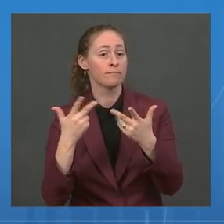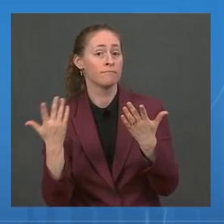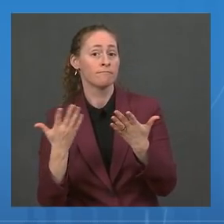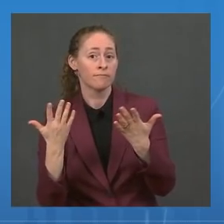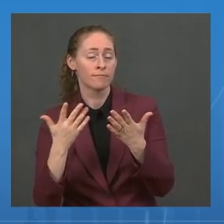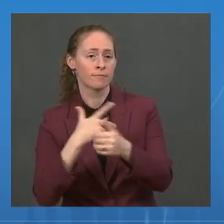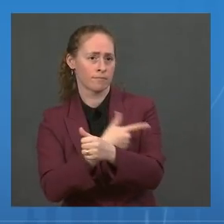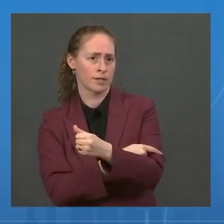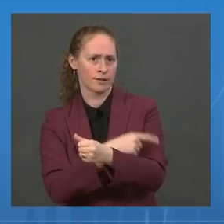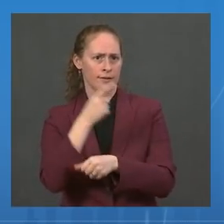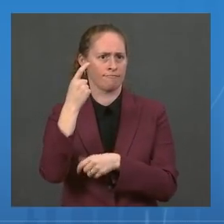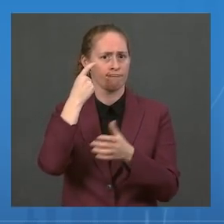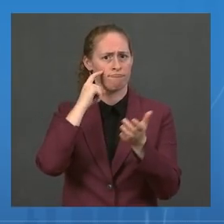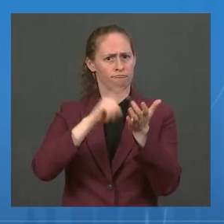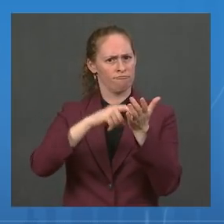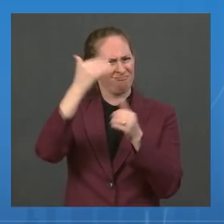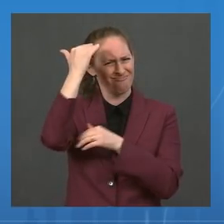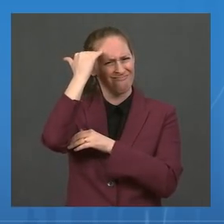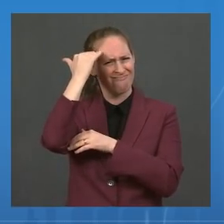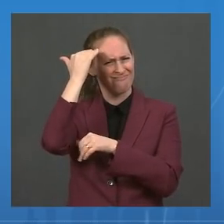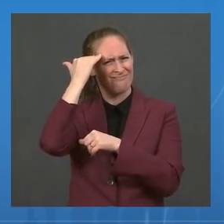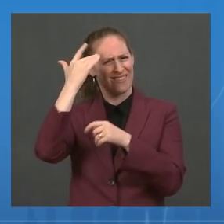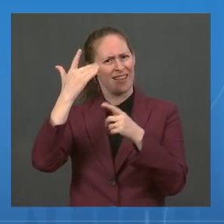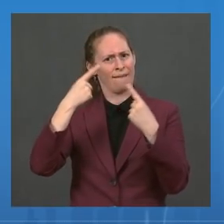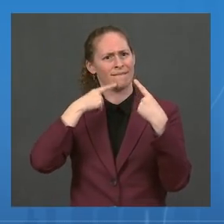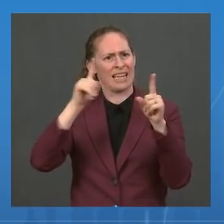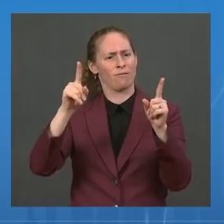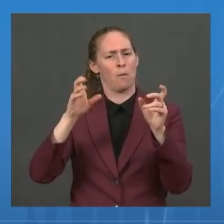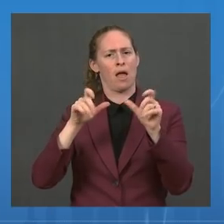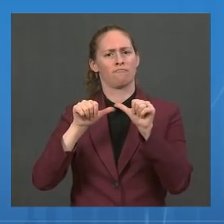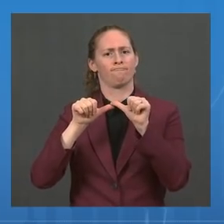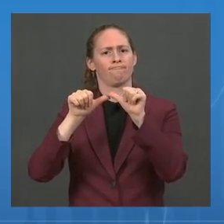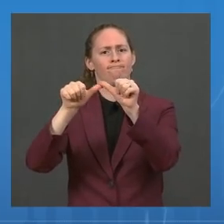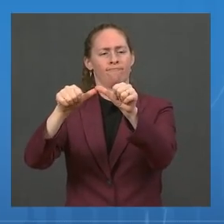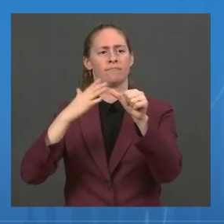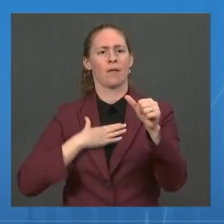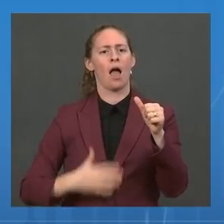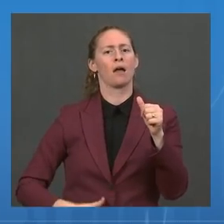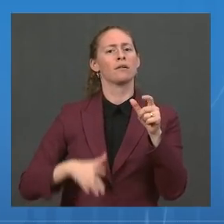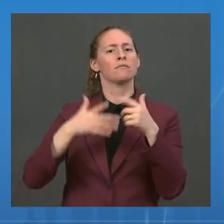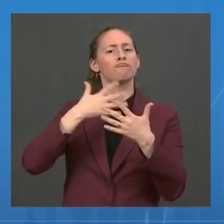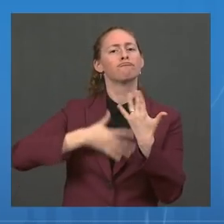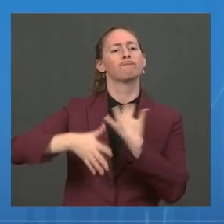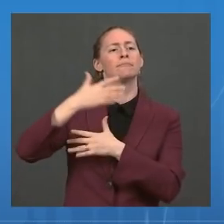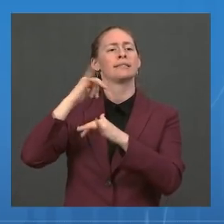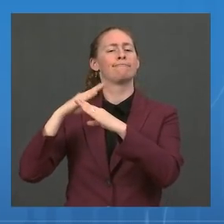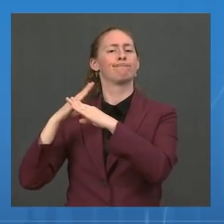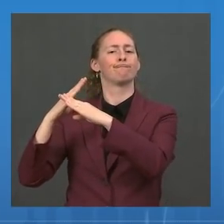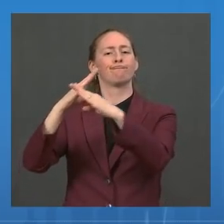we want to extend that protection that people have enjoyed from the vaccines. And so, the booster program